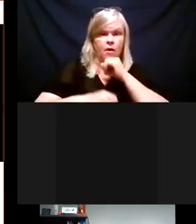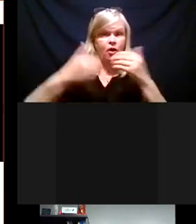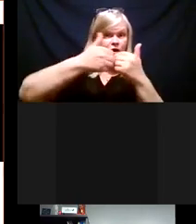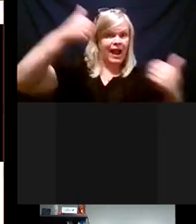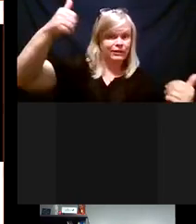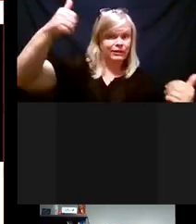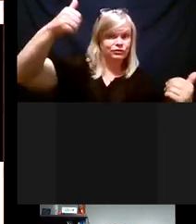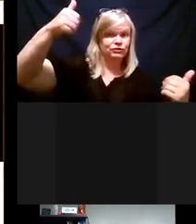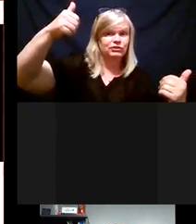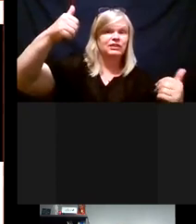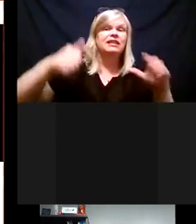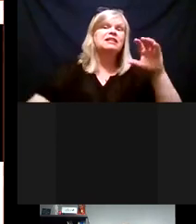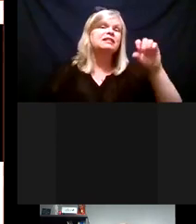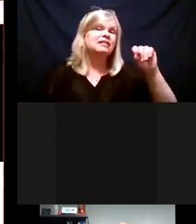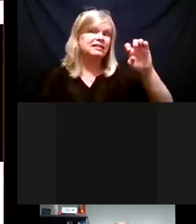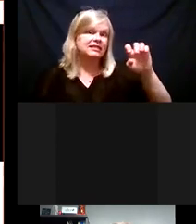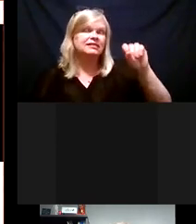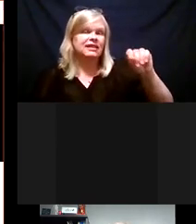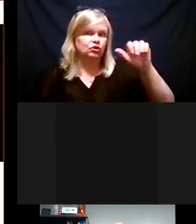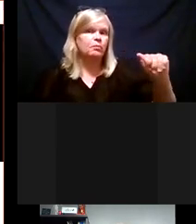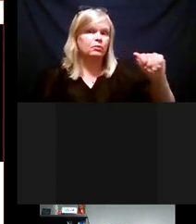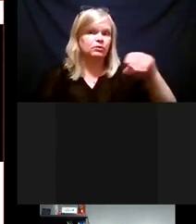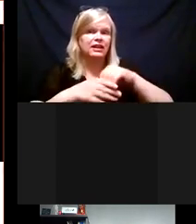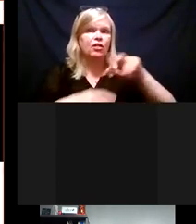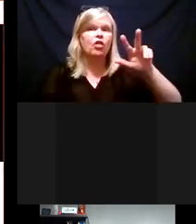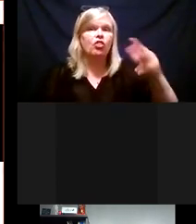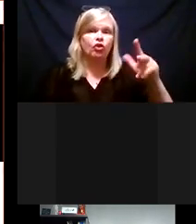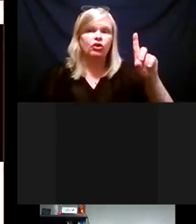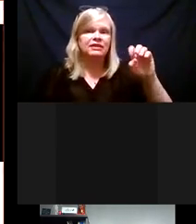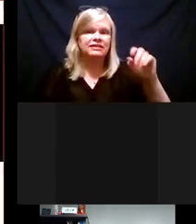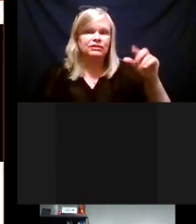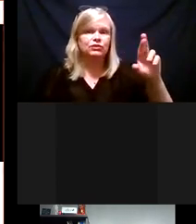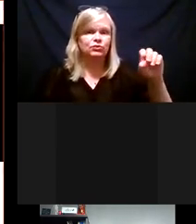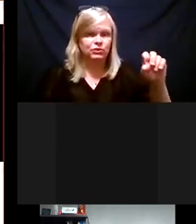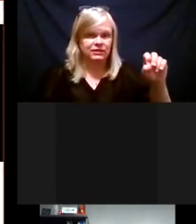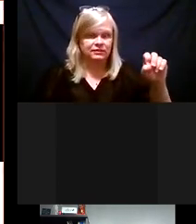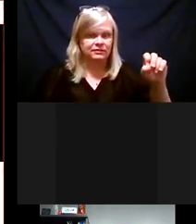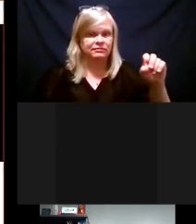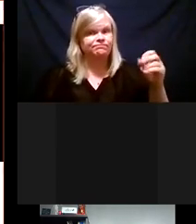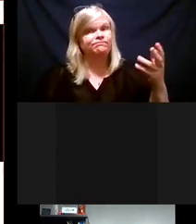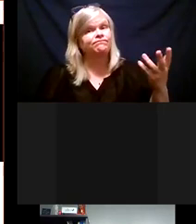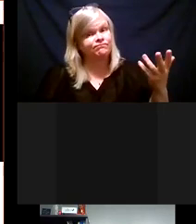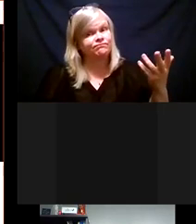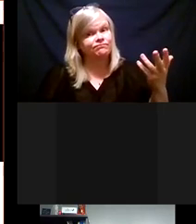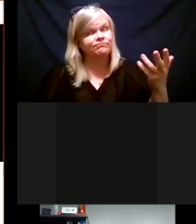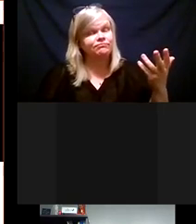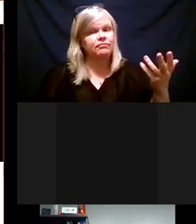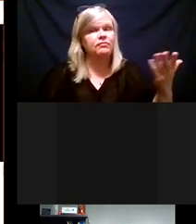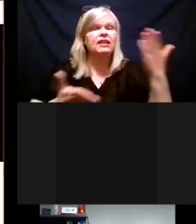SEXUAL ABUSE IN THE 3RD DEGREE. SOME RELATIONSHIPS, AGE MIGHT BE